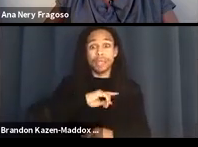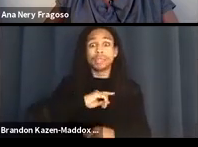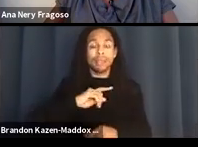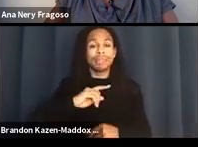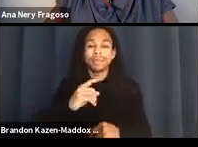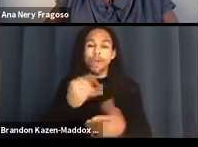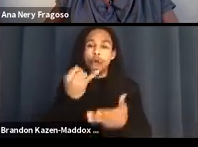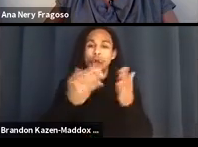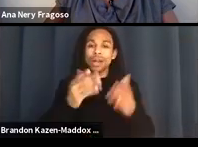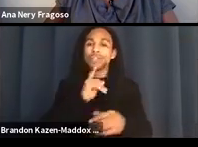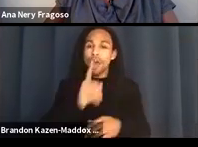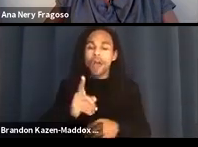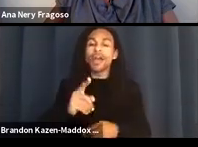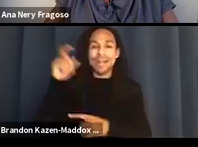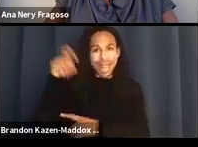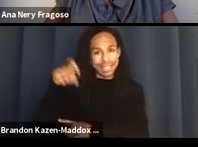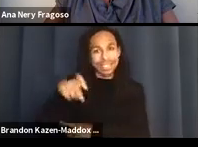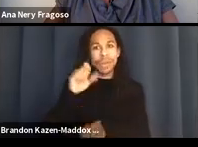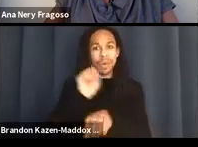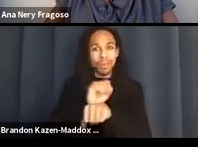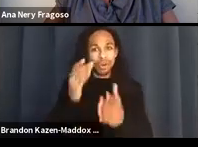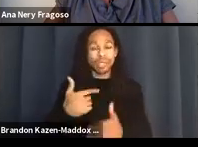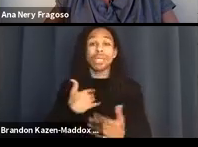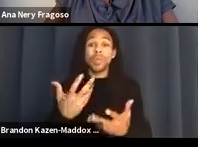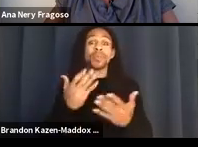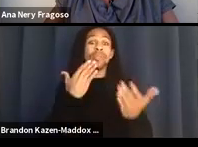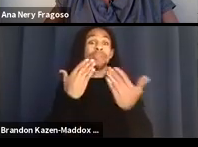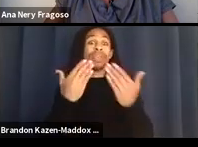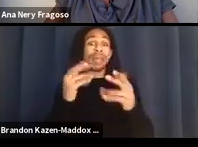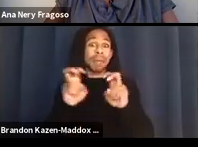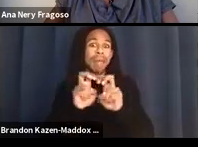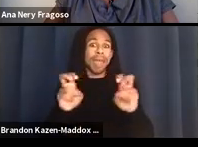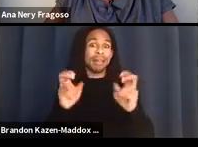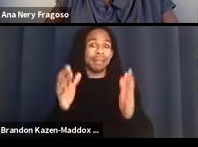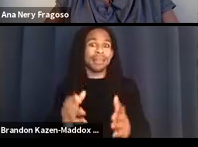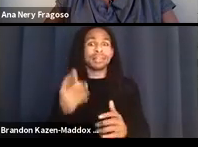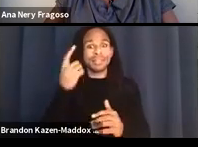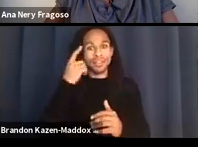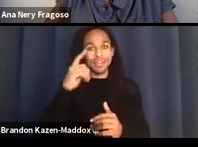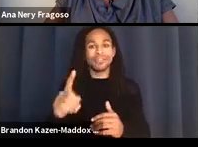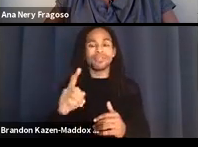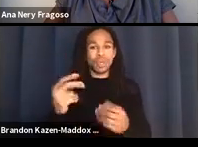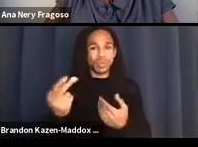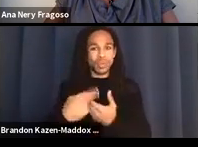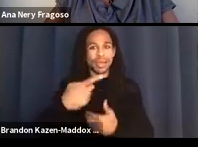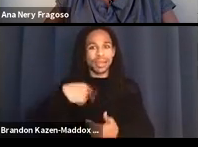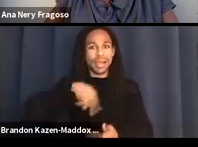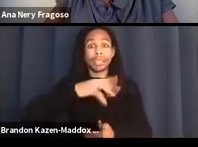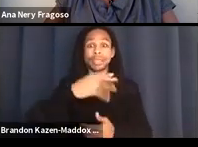the politicians in your -- overseeing your area or it means donating, whatever you can